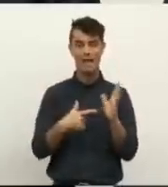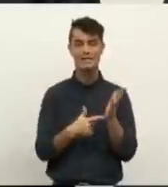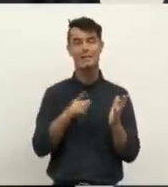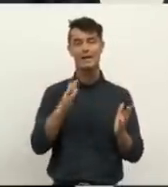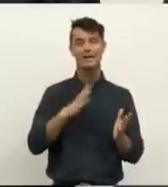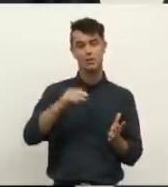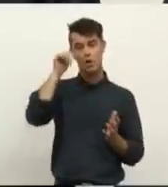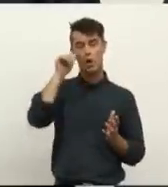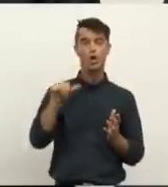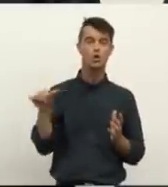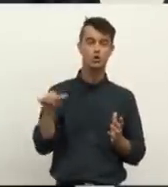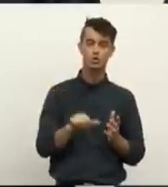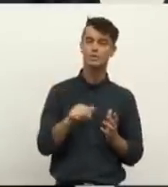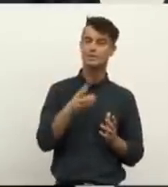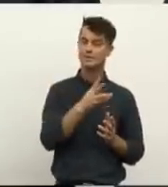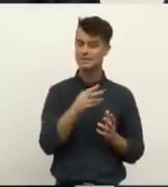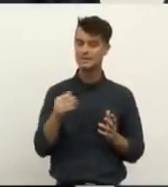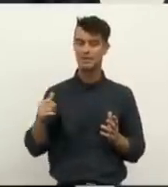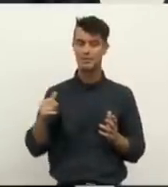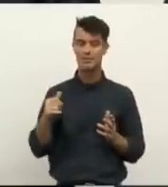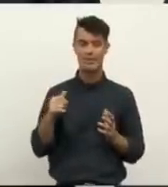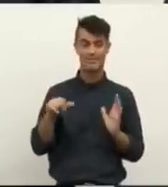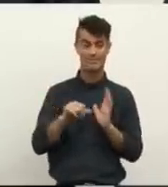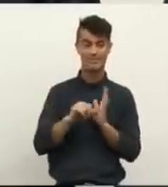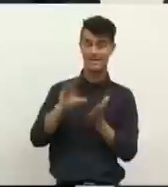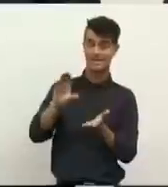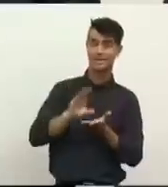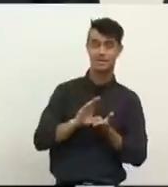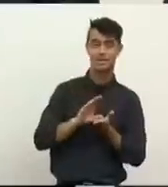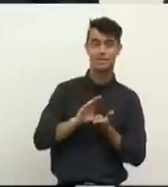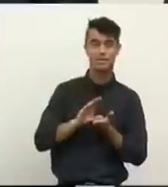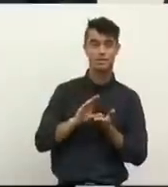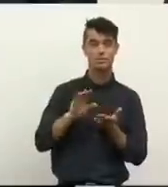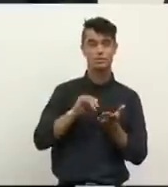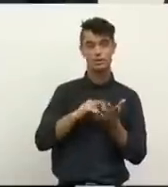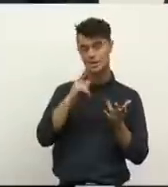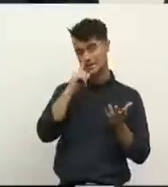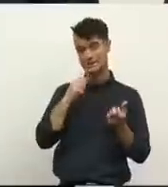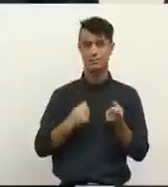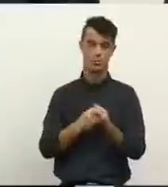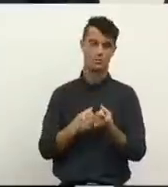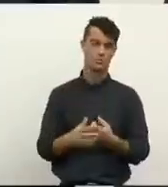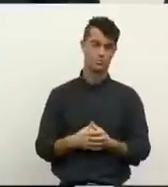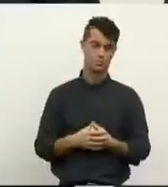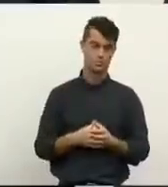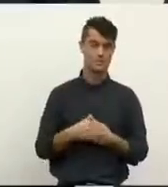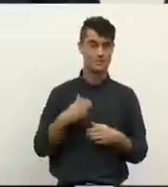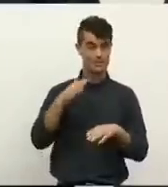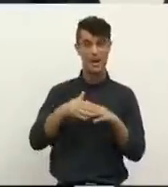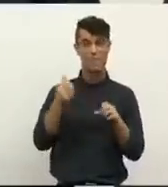But they need to know that there should be some provision for funding so they can explore options. The bits and pieces that are part and parcel about making it work.